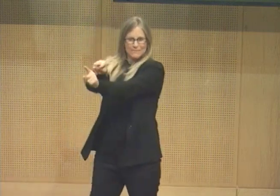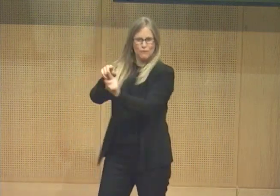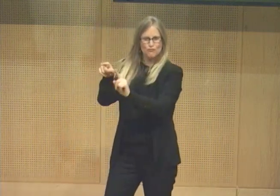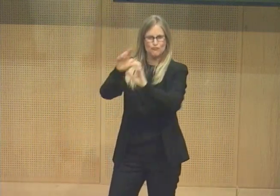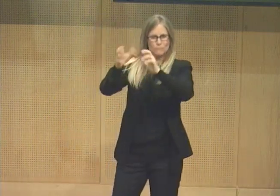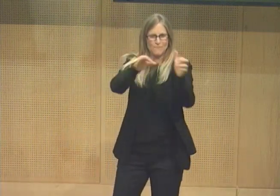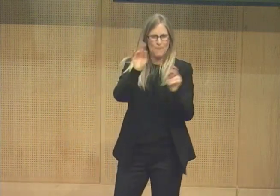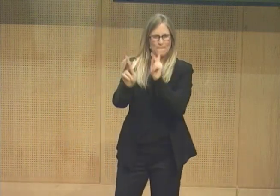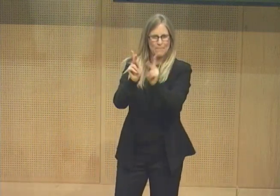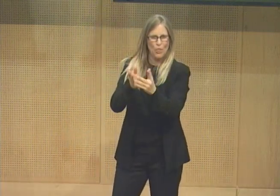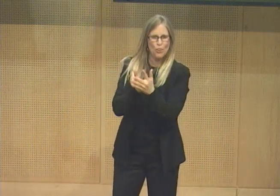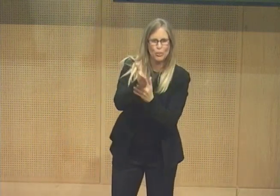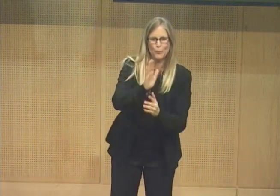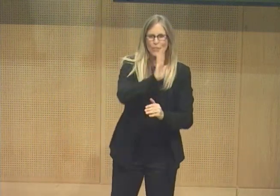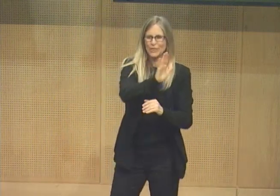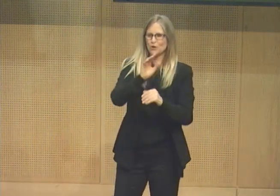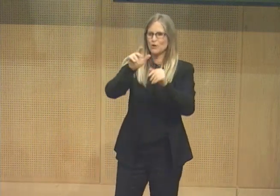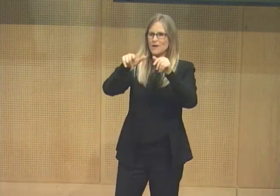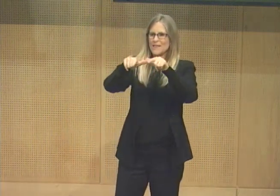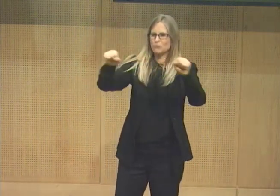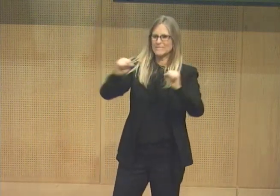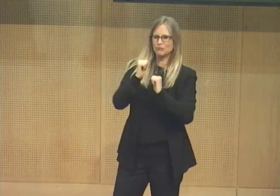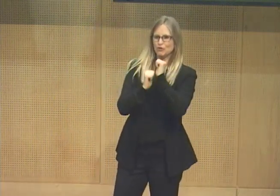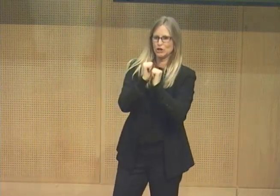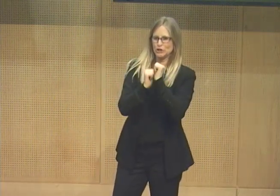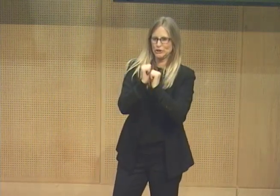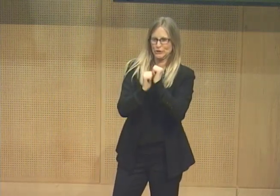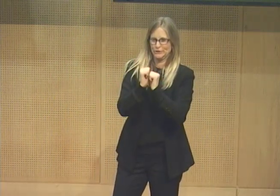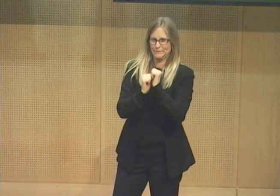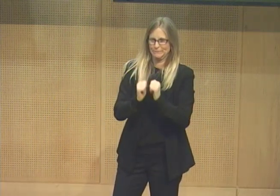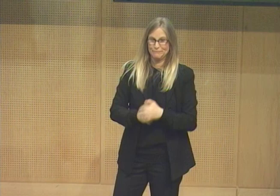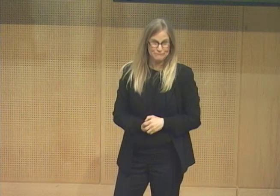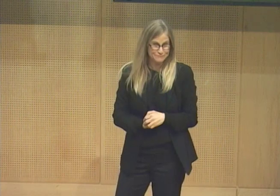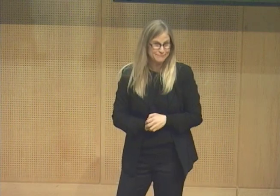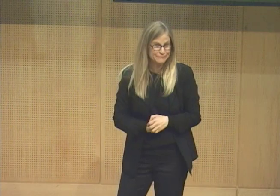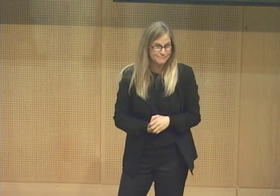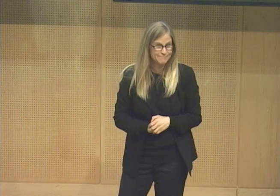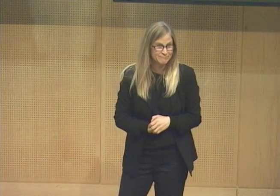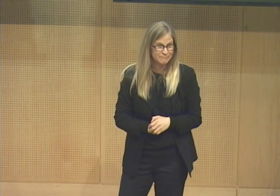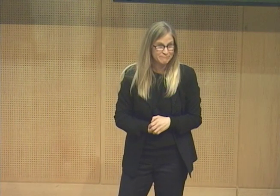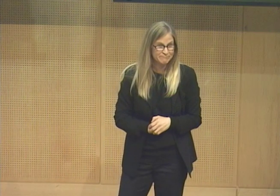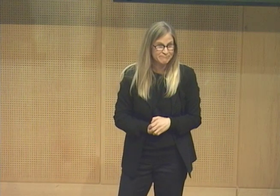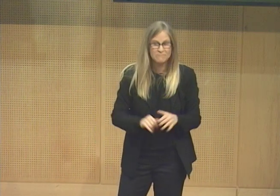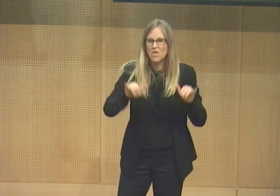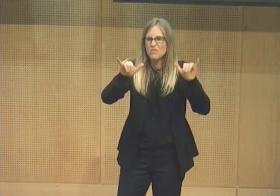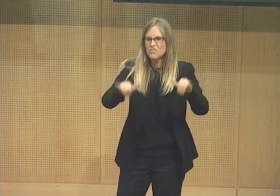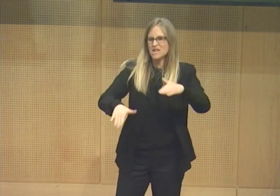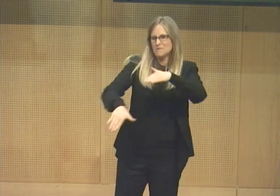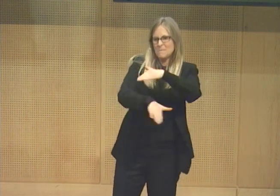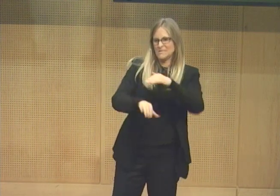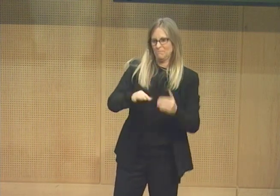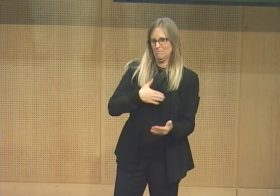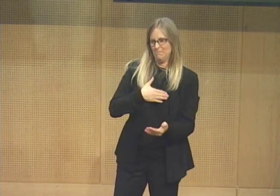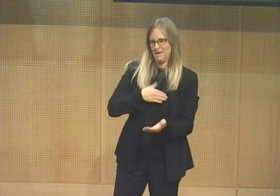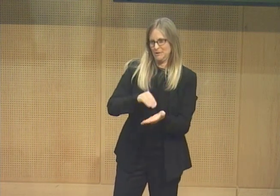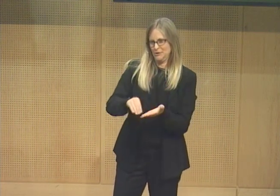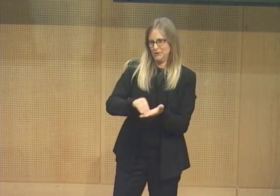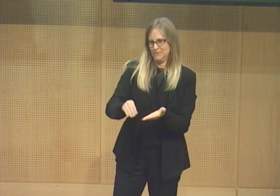how people are perceived through linguistic structures. That's basically my dissertation in a nutshell,